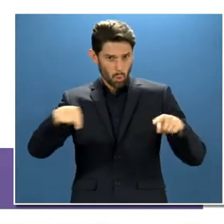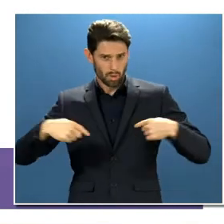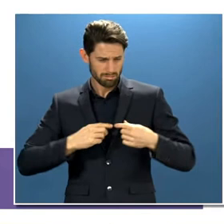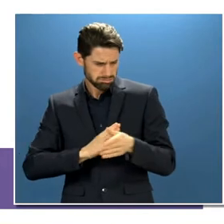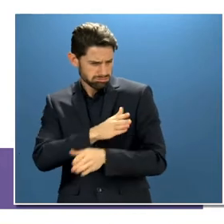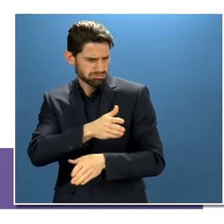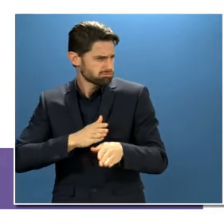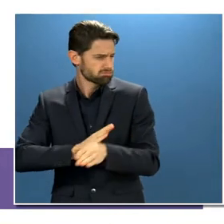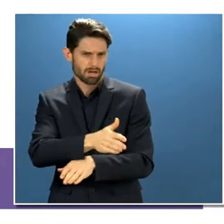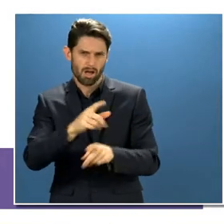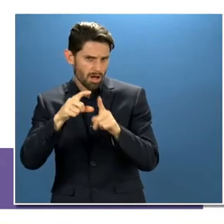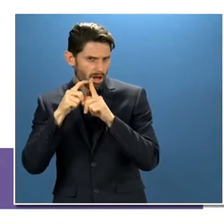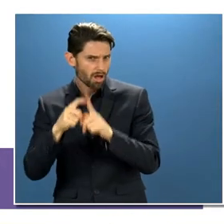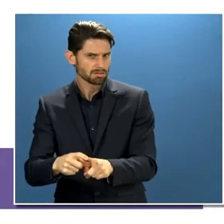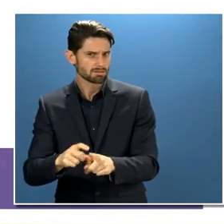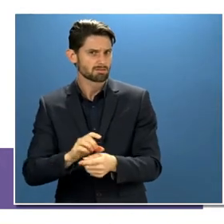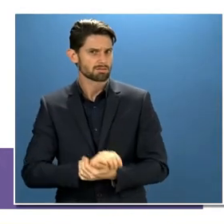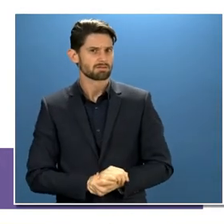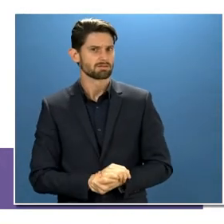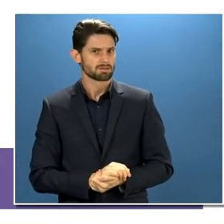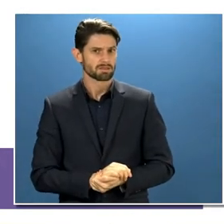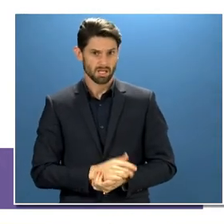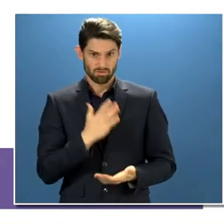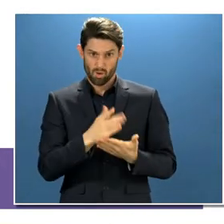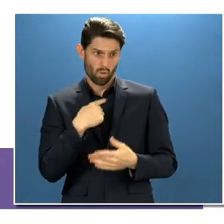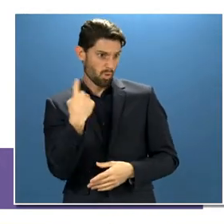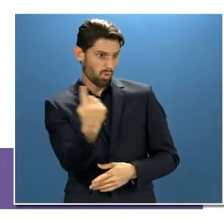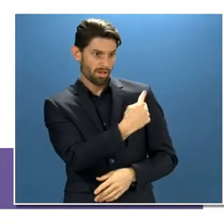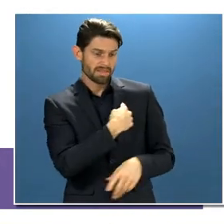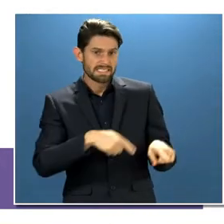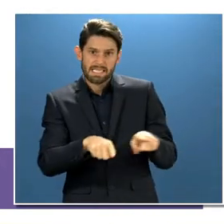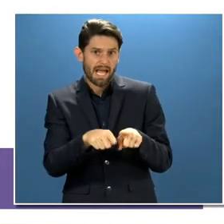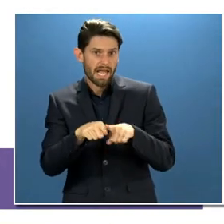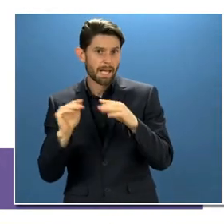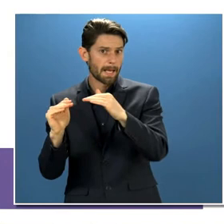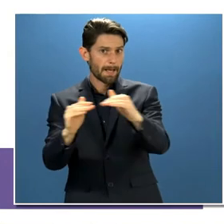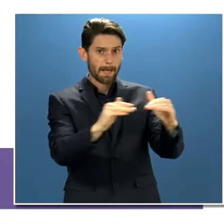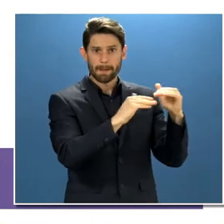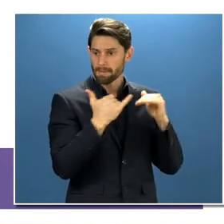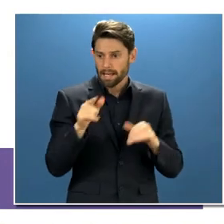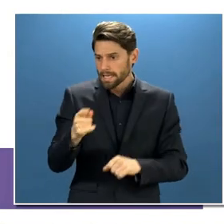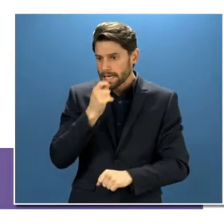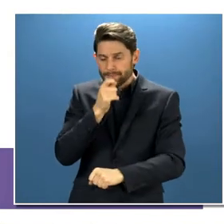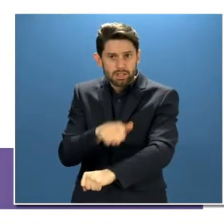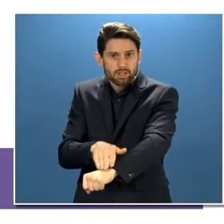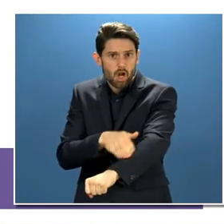And I feel like we're all the same, pretty much. We might be a bit slower, but we are all pretty much all the same.